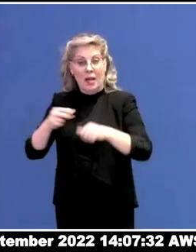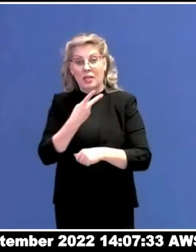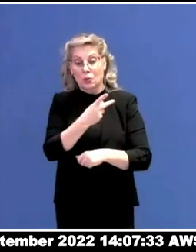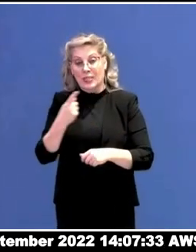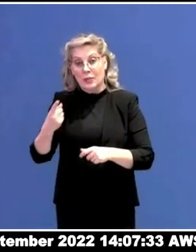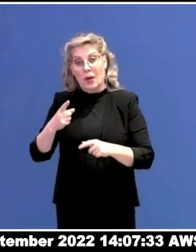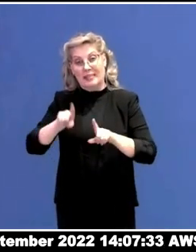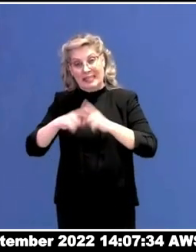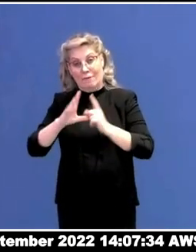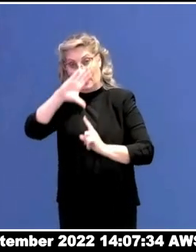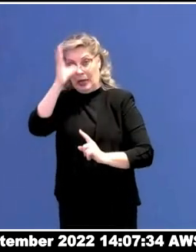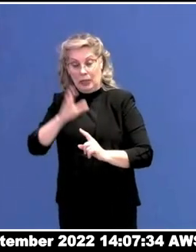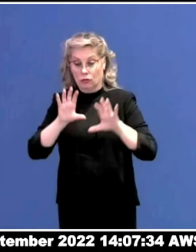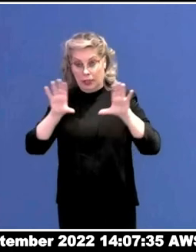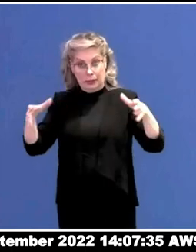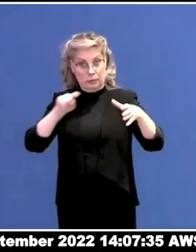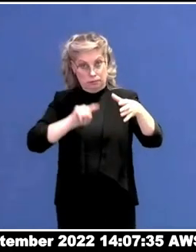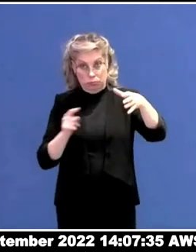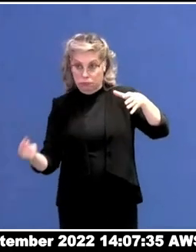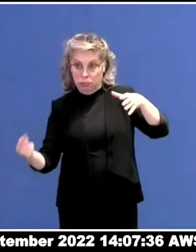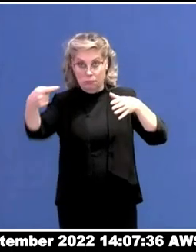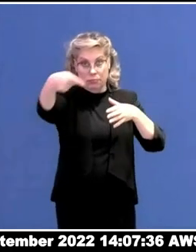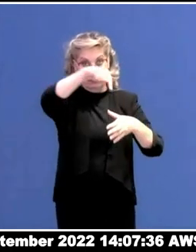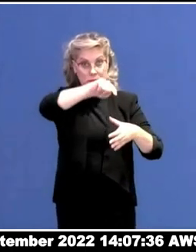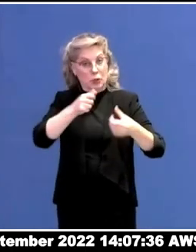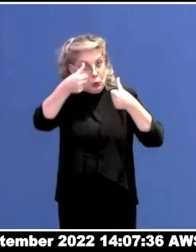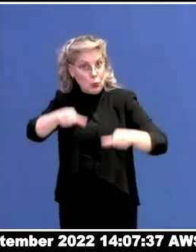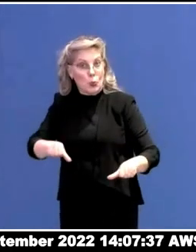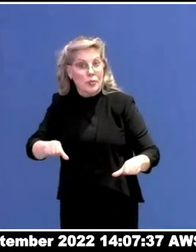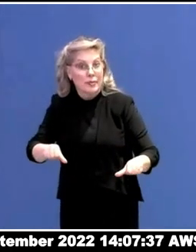the world. It's a program where we see attitudinal change on mental health.